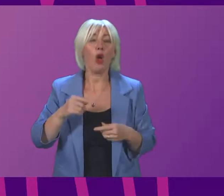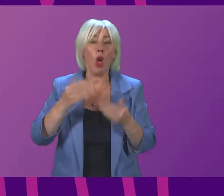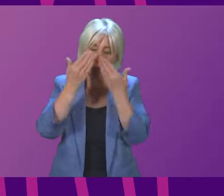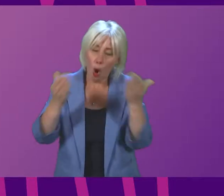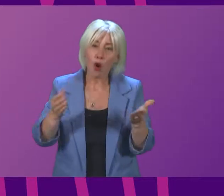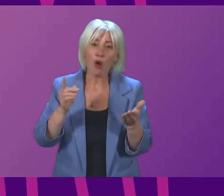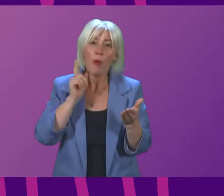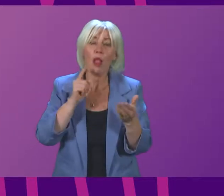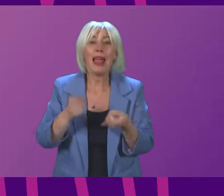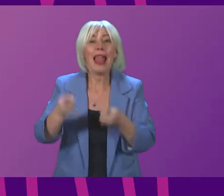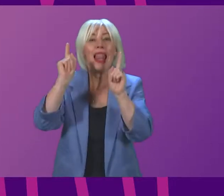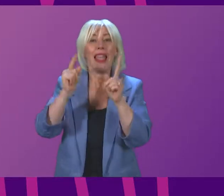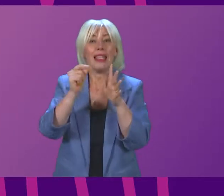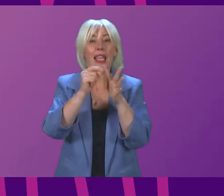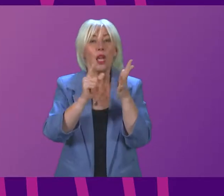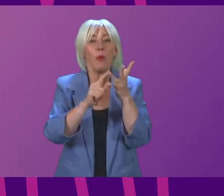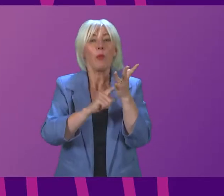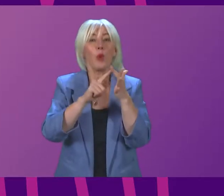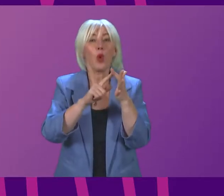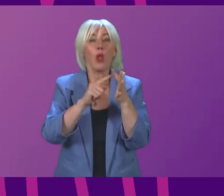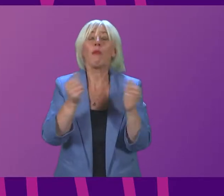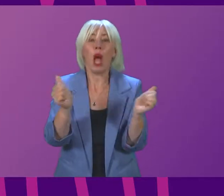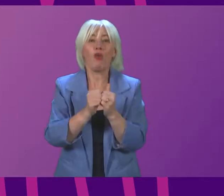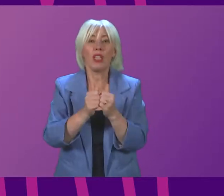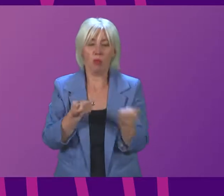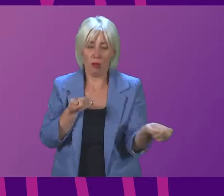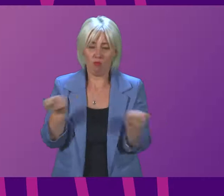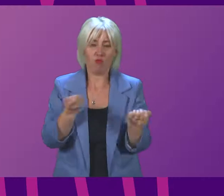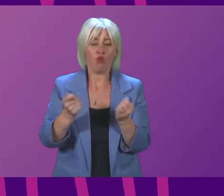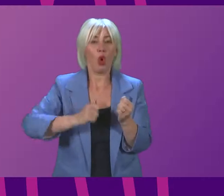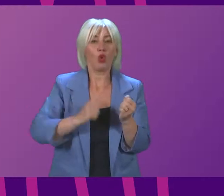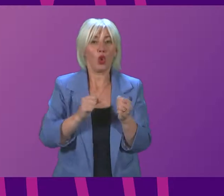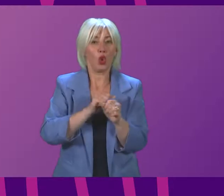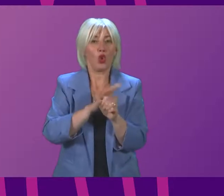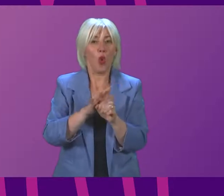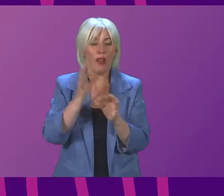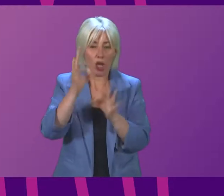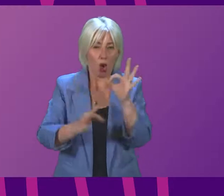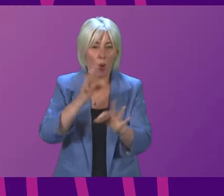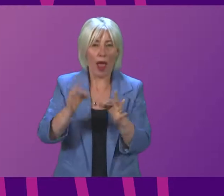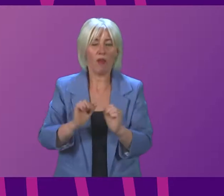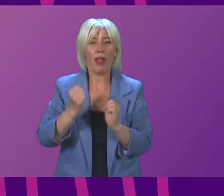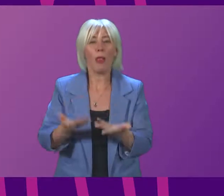has agreed to chair the Scottish Covid-19 inquiry. Lady Poole is a sitting senator of the College of